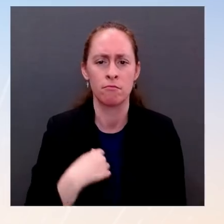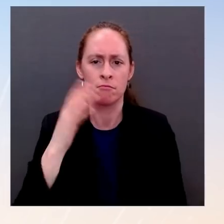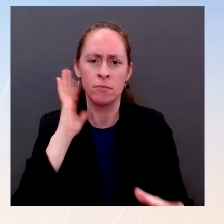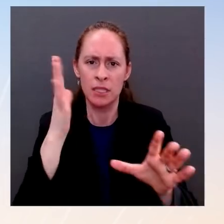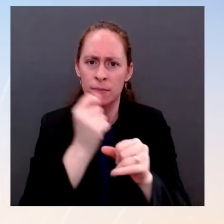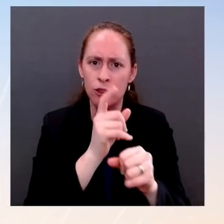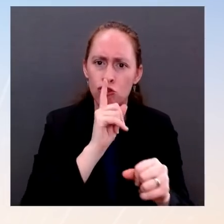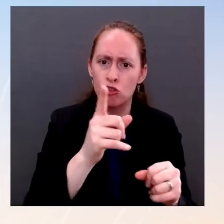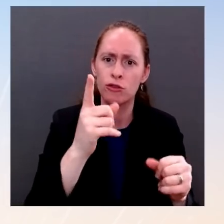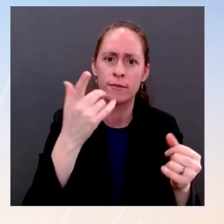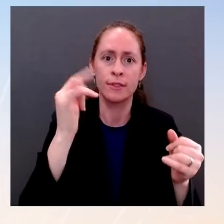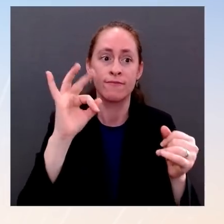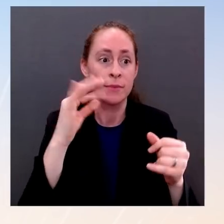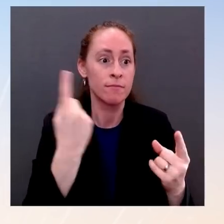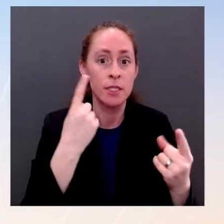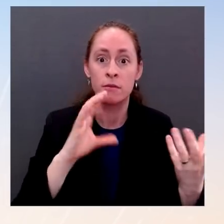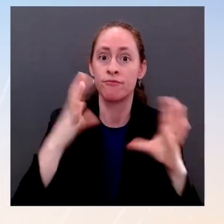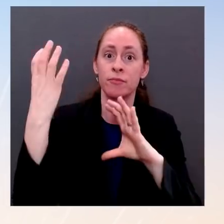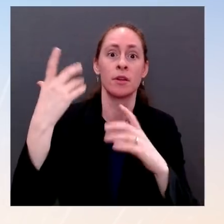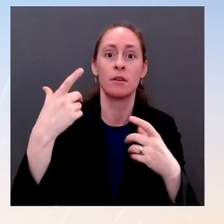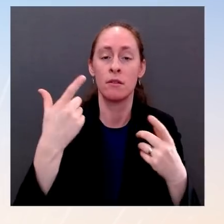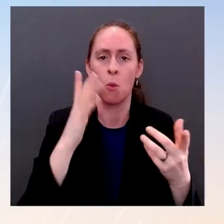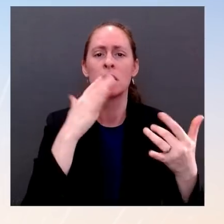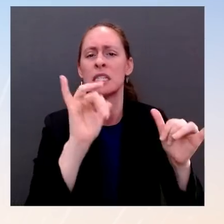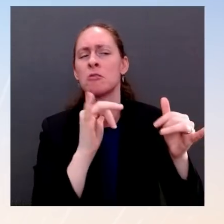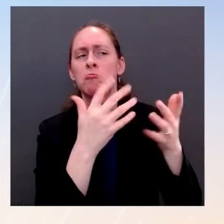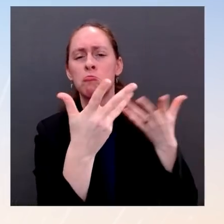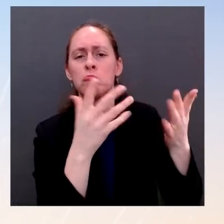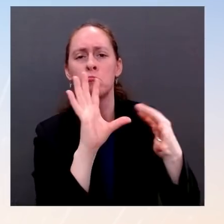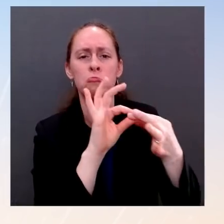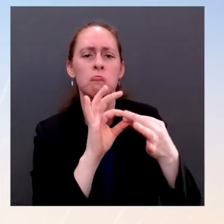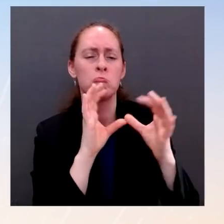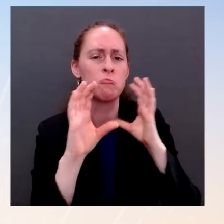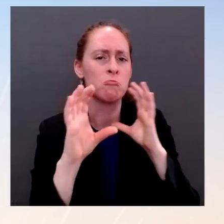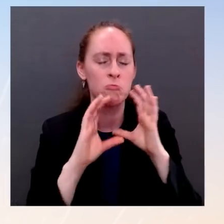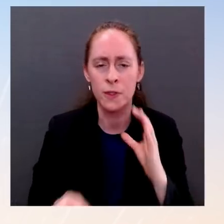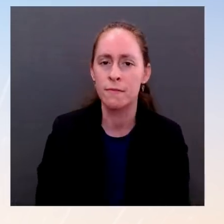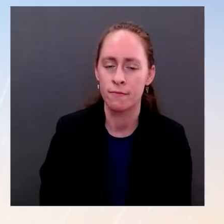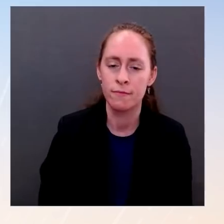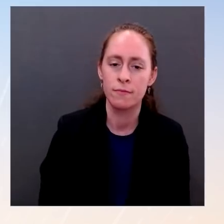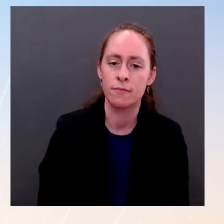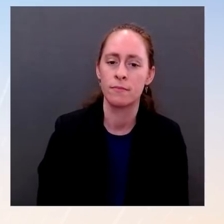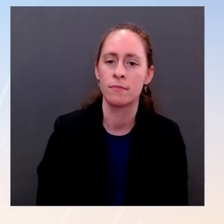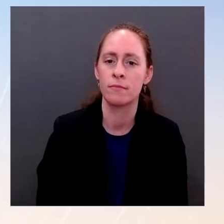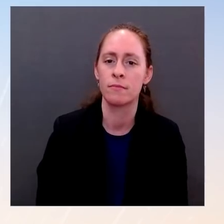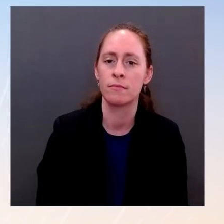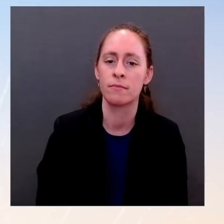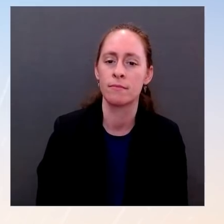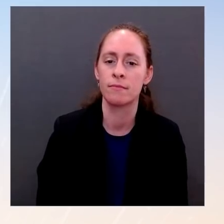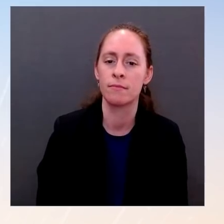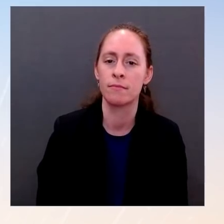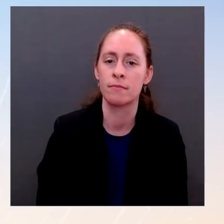When we heard from President Biden yesterday, he had not yet read the written response from the Russians.